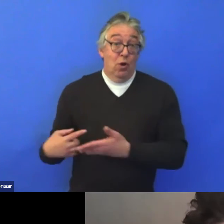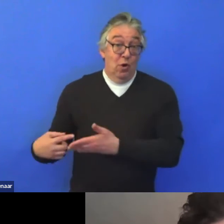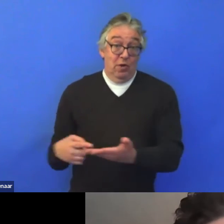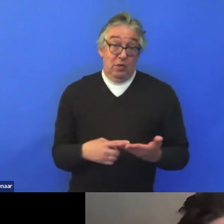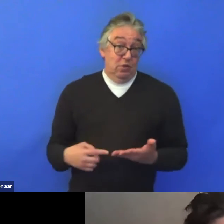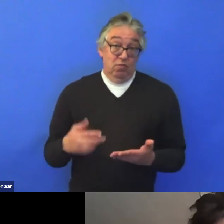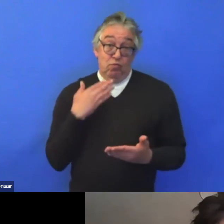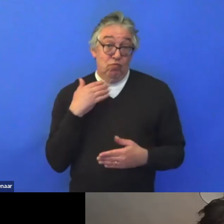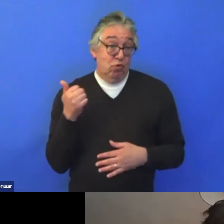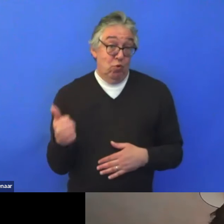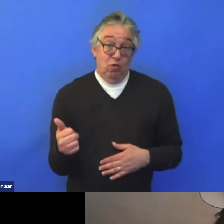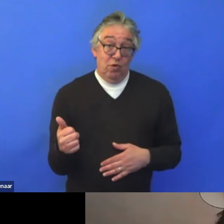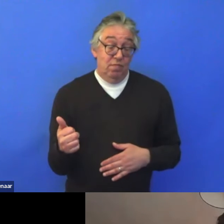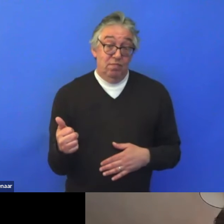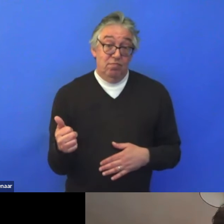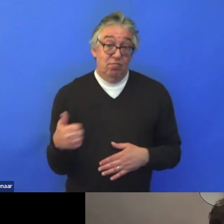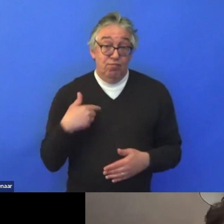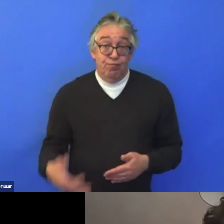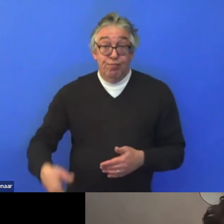Some of the main things that came out of it was,